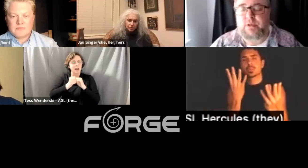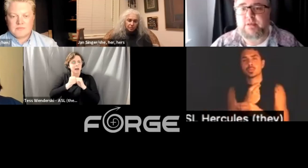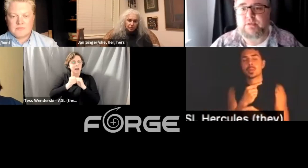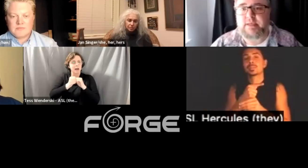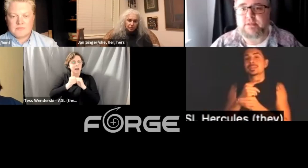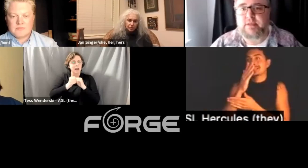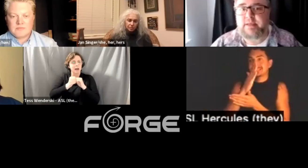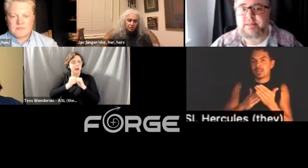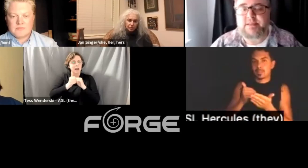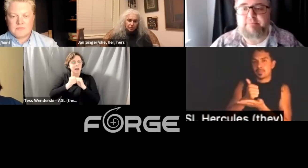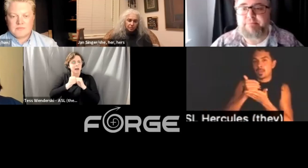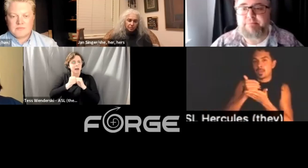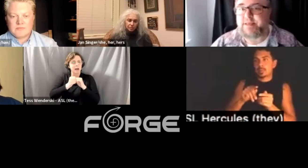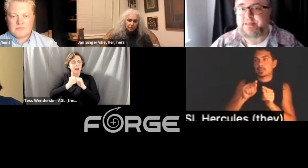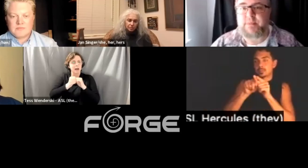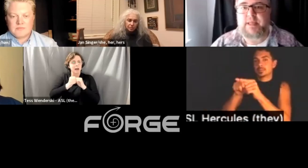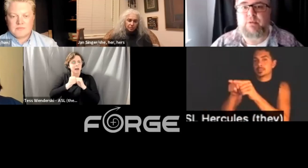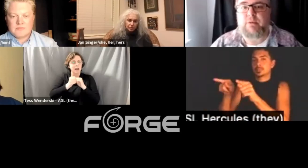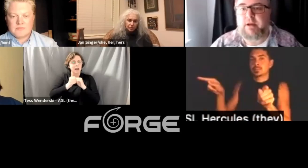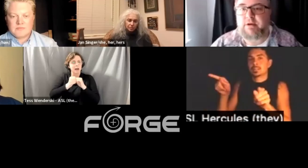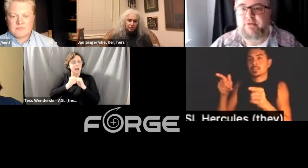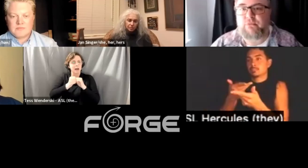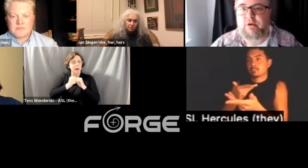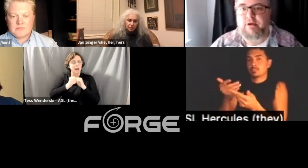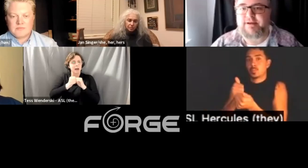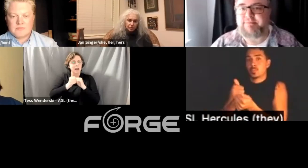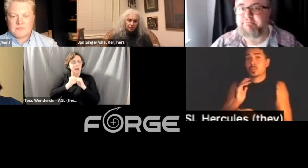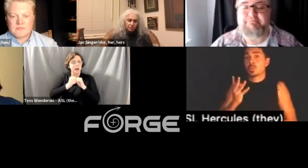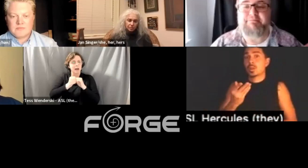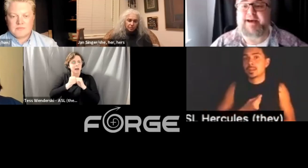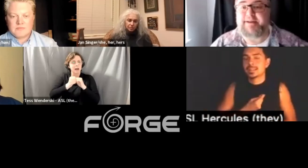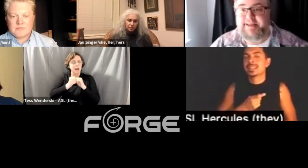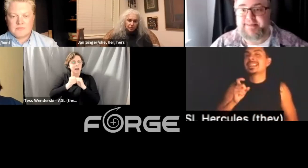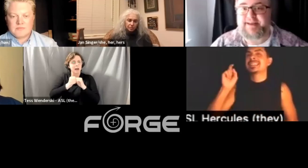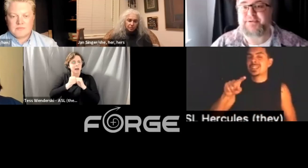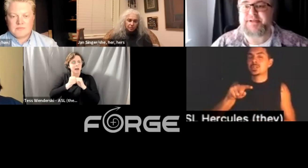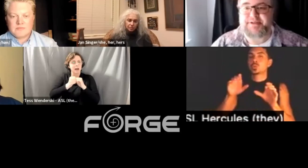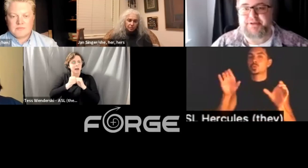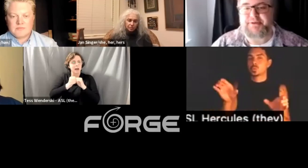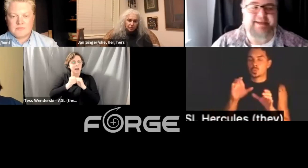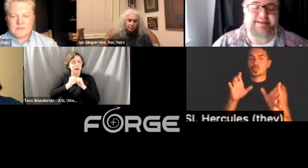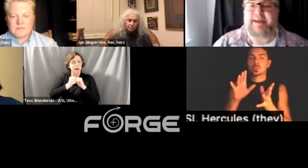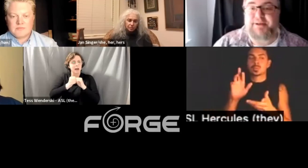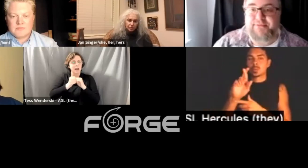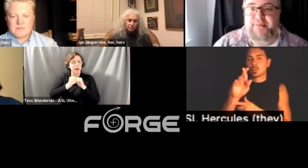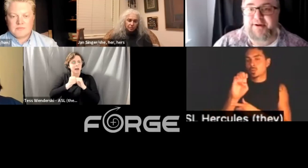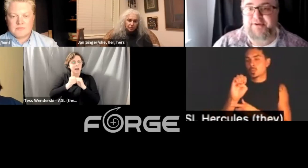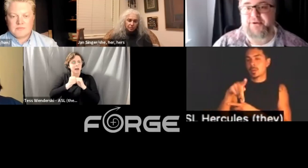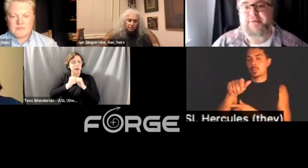with trans clients is some of that reparative work. Not in that traditional like negative reparative work,